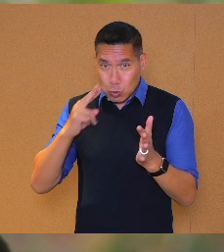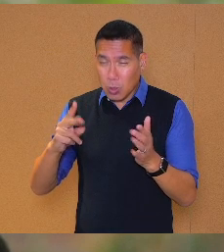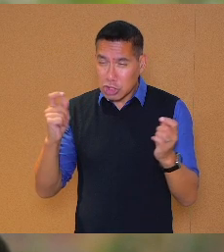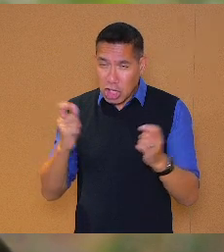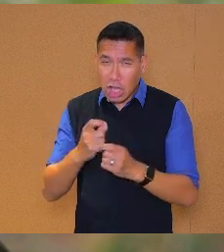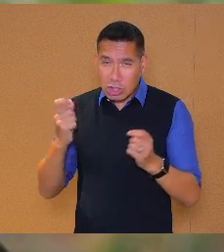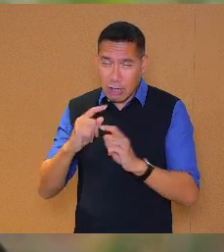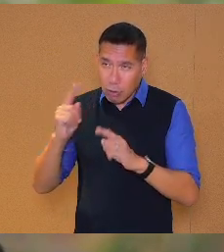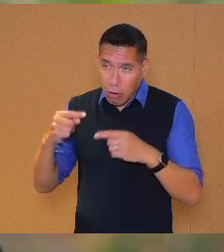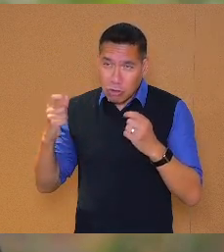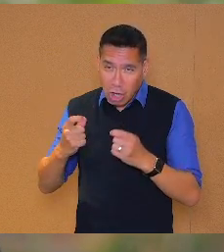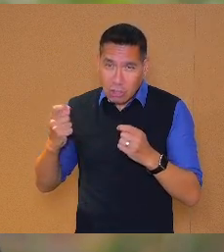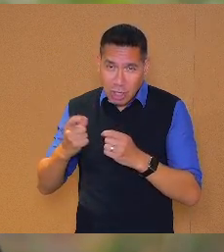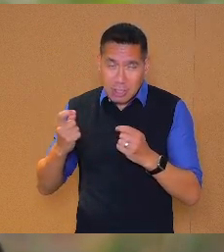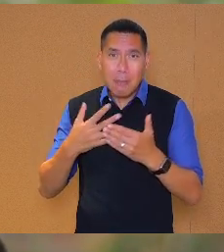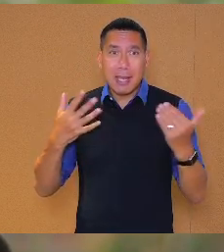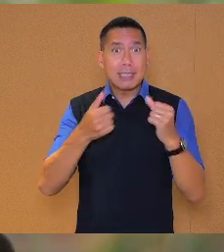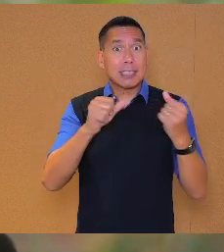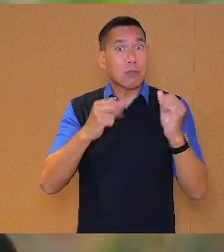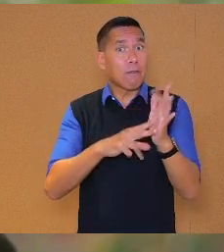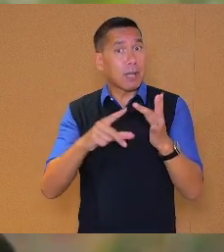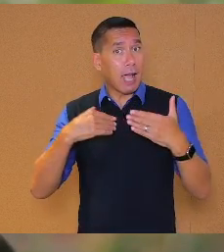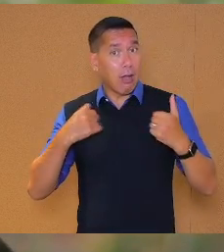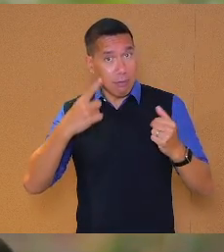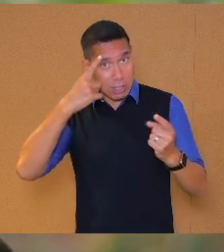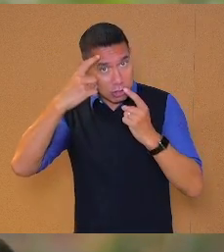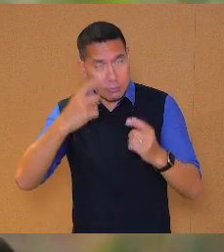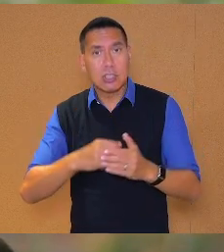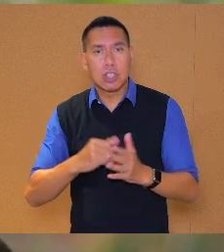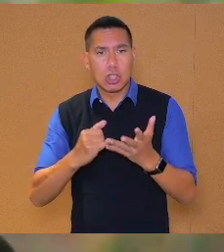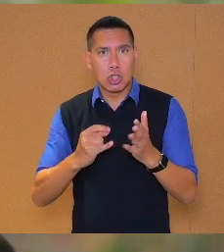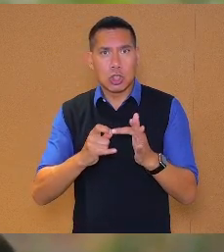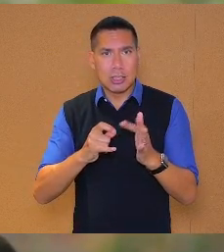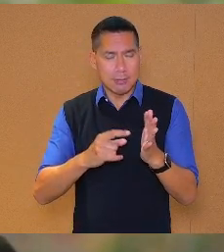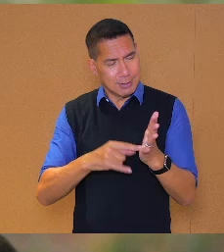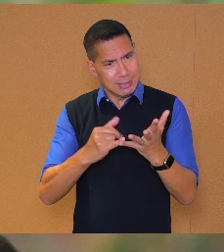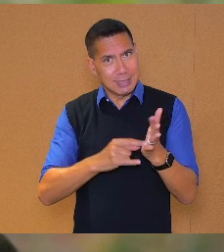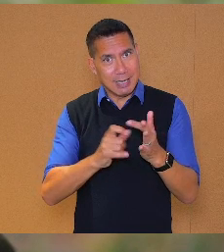VicHealth initiatives. Stephen helps to guide several